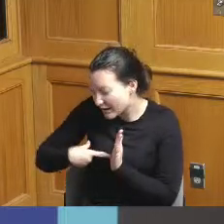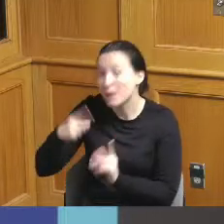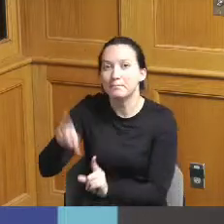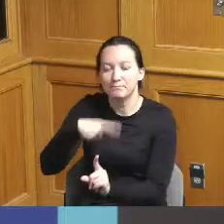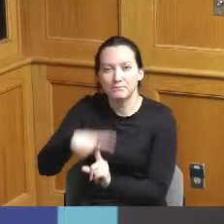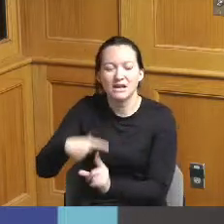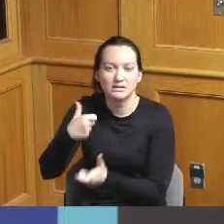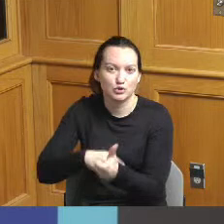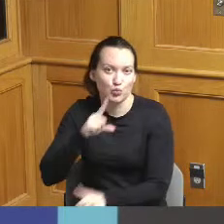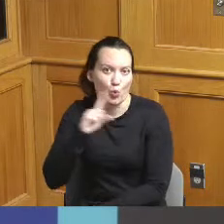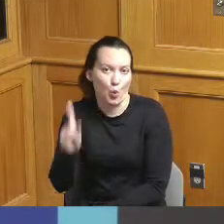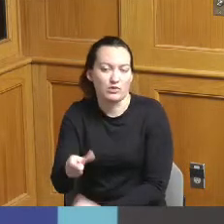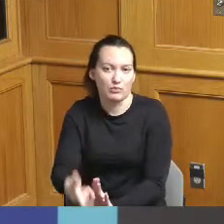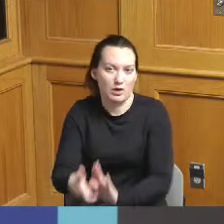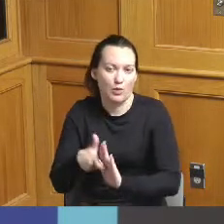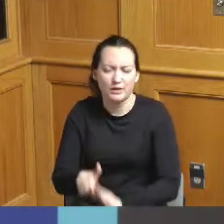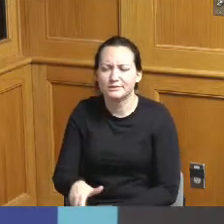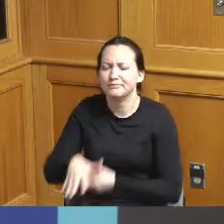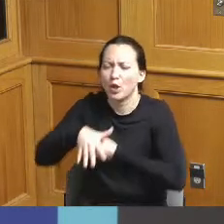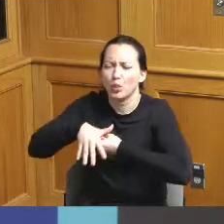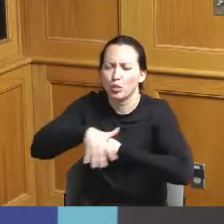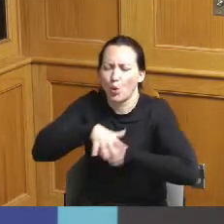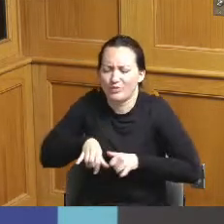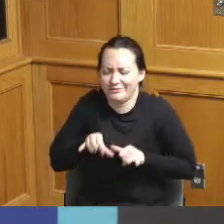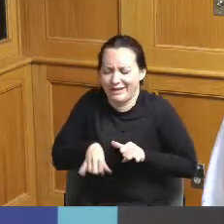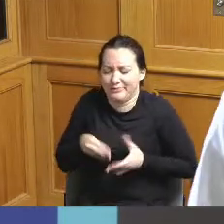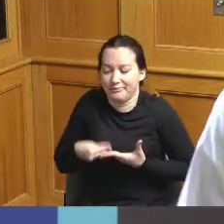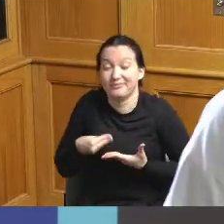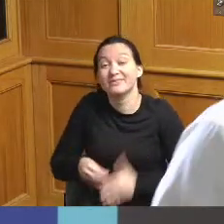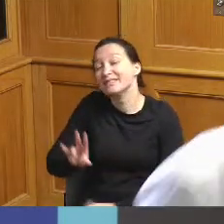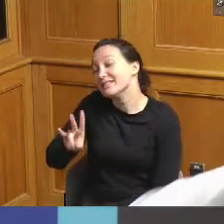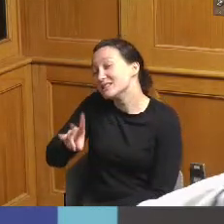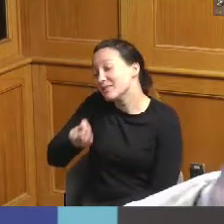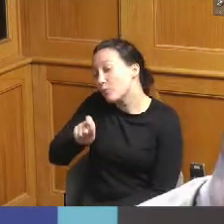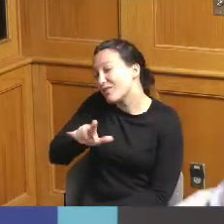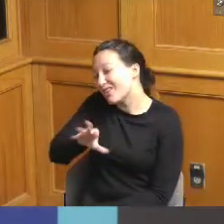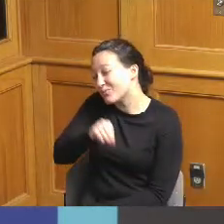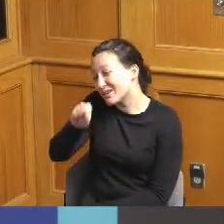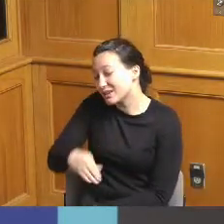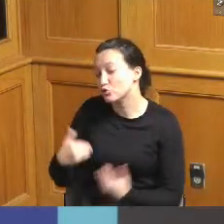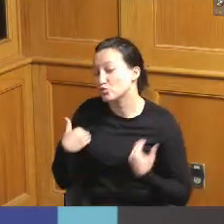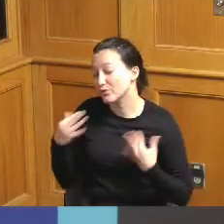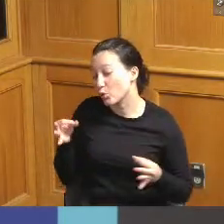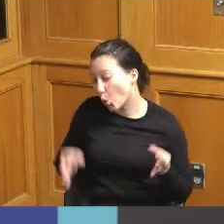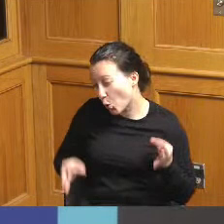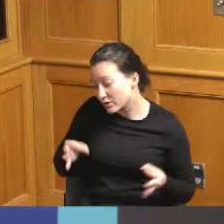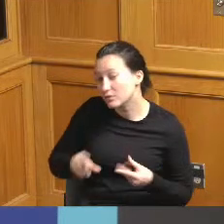each order that remains local also 17 and a half percent includes Juvenile Court quarter Domestic